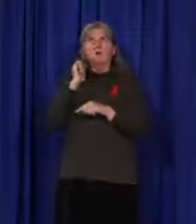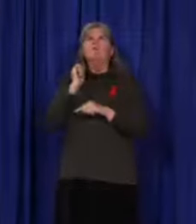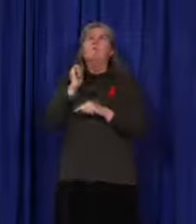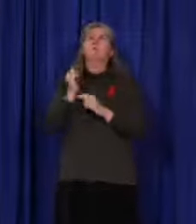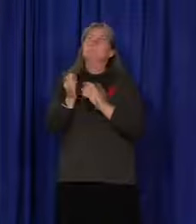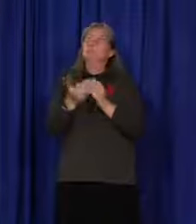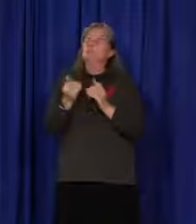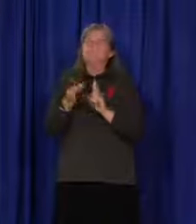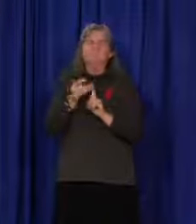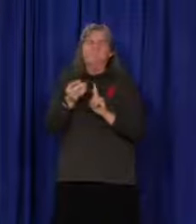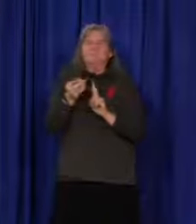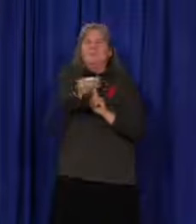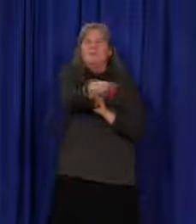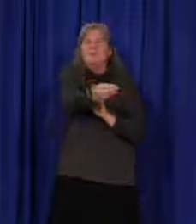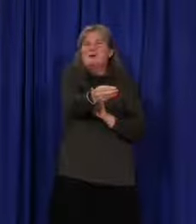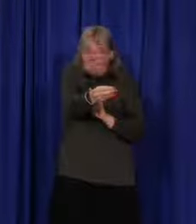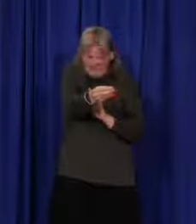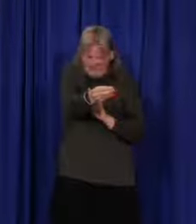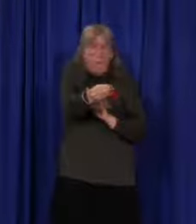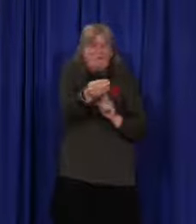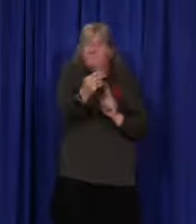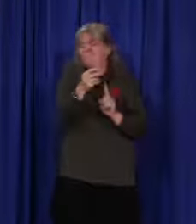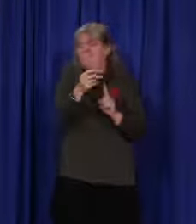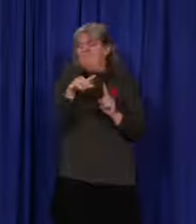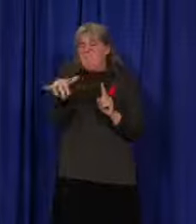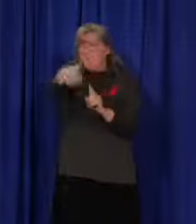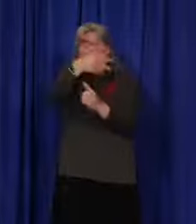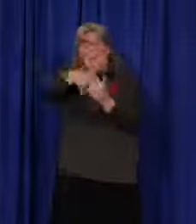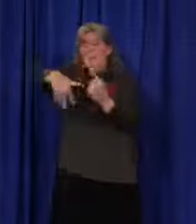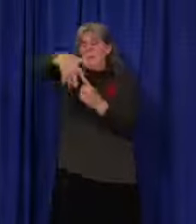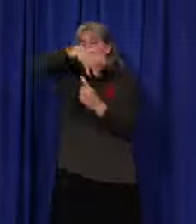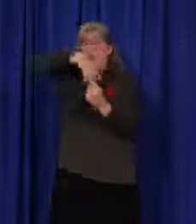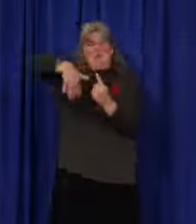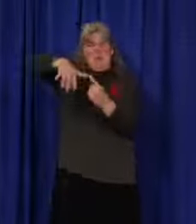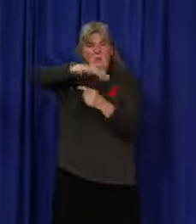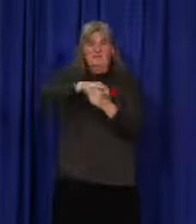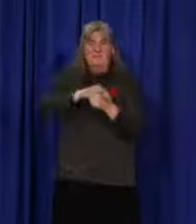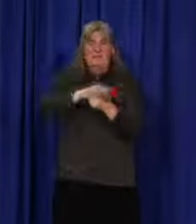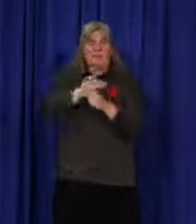strengths, and it will also identify areas where we have challenges to work through. And with sufficient